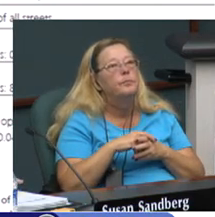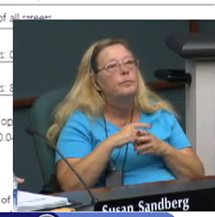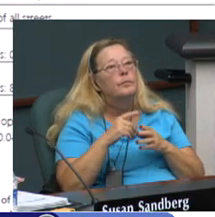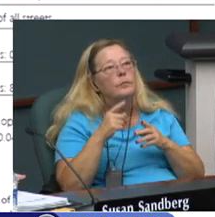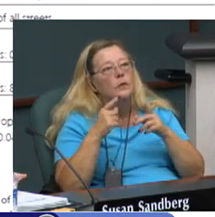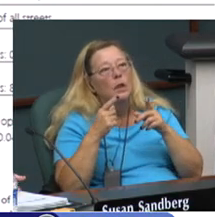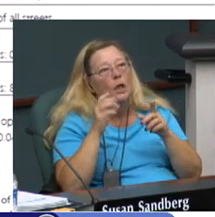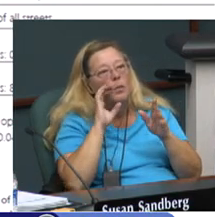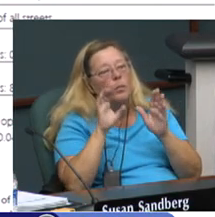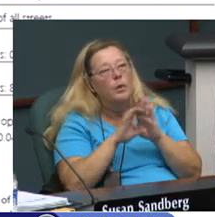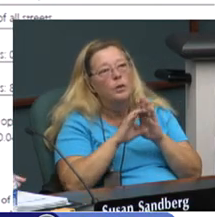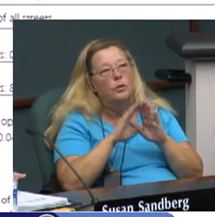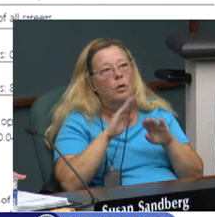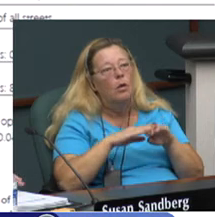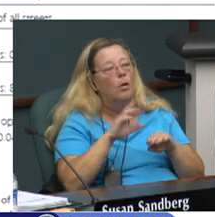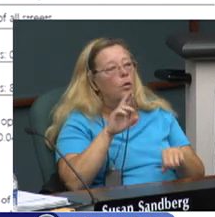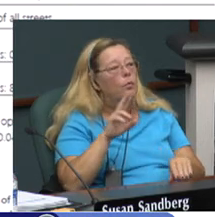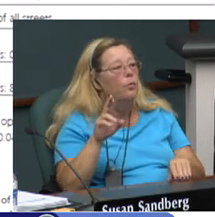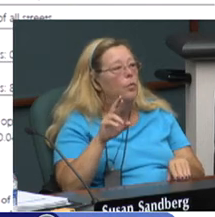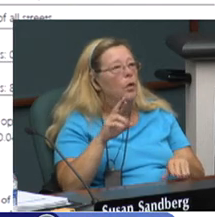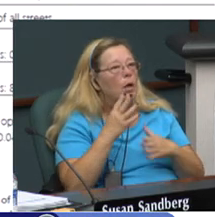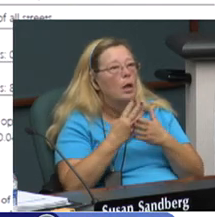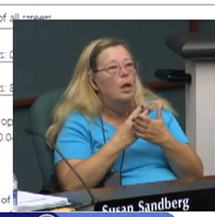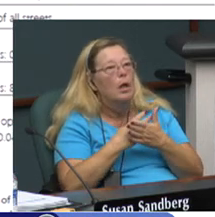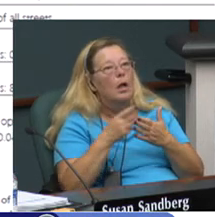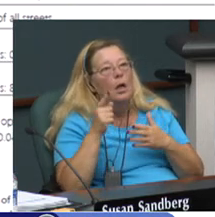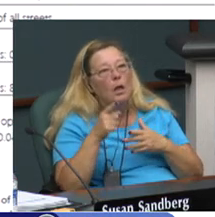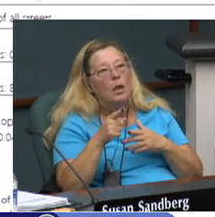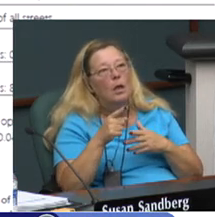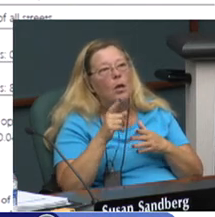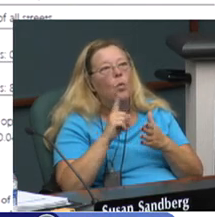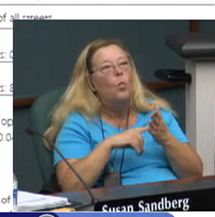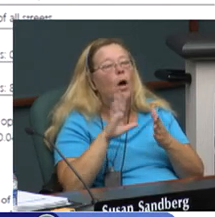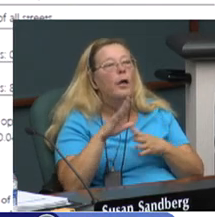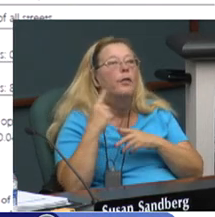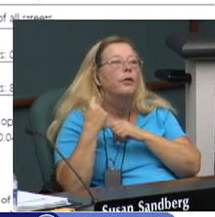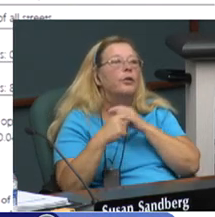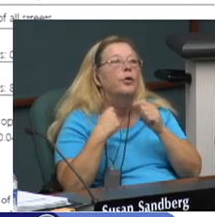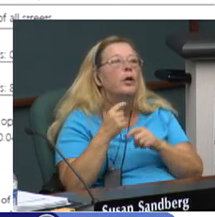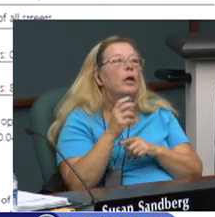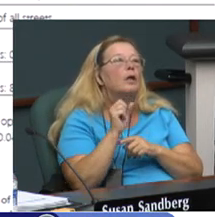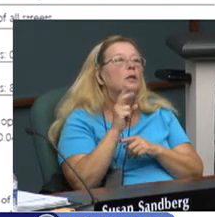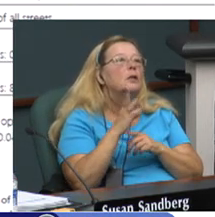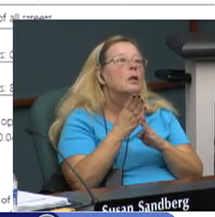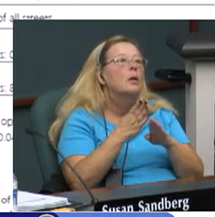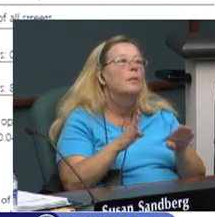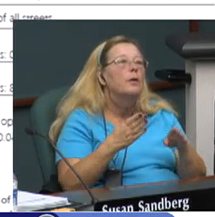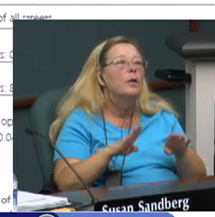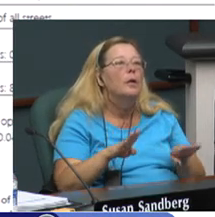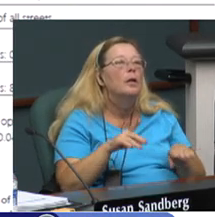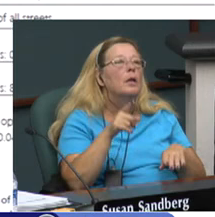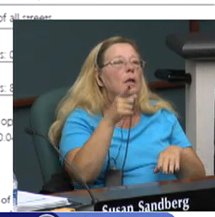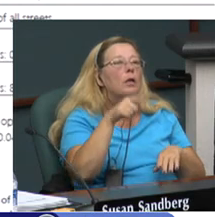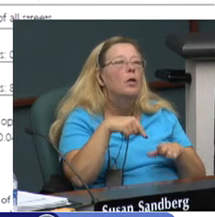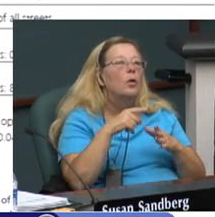the right is an example of a break out of the traditional subdivision so it looks at the parent tract again I mentioned that's three acres